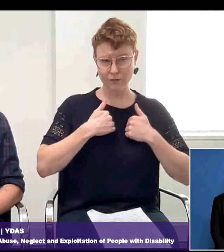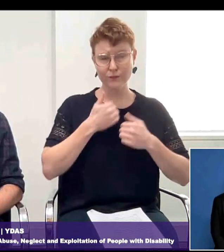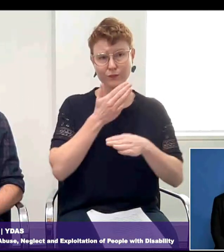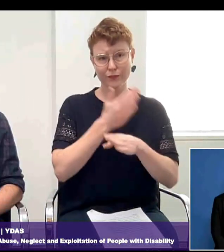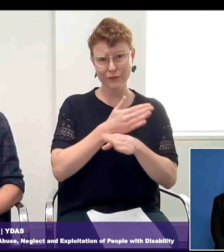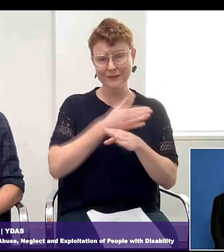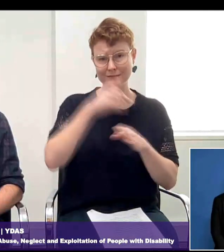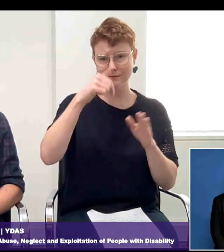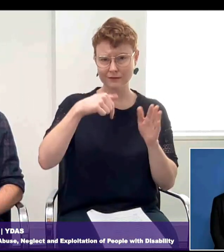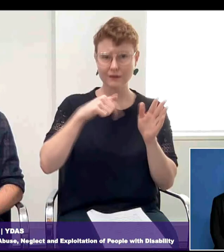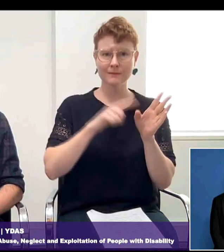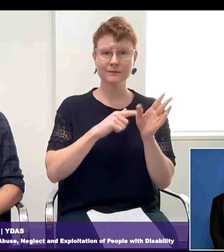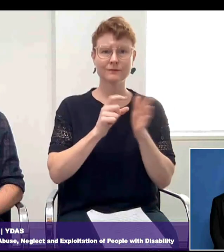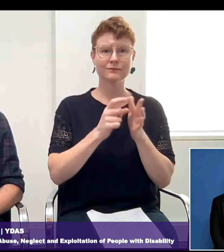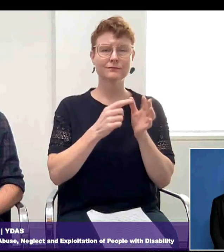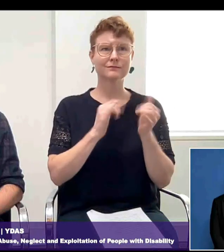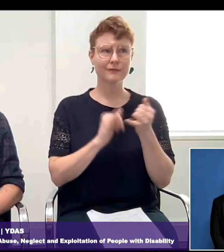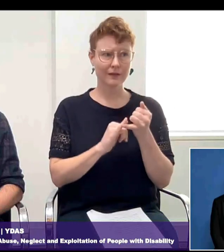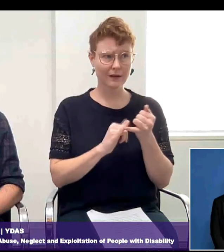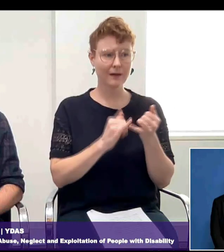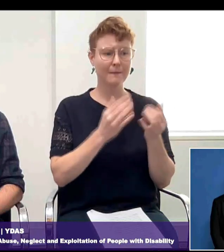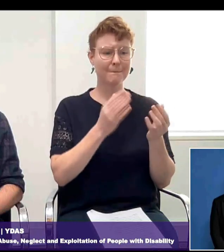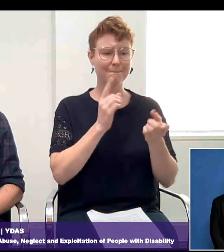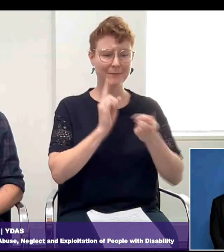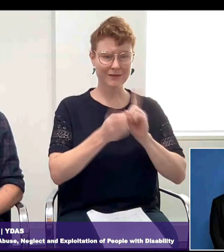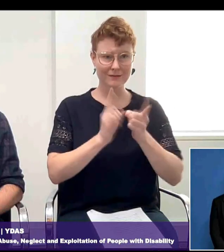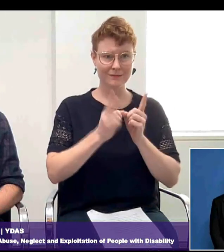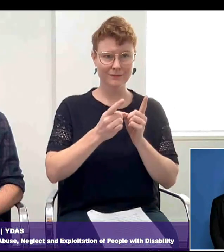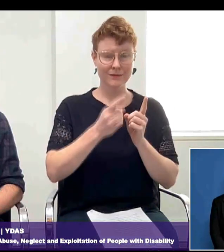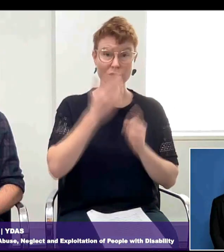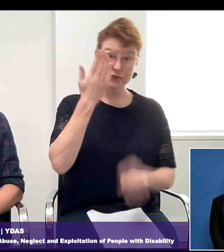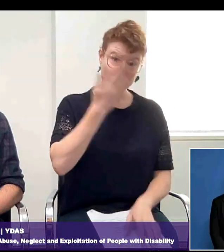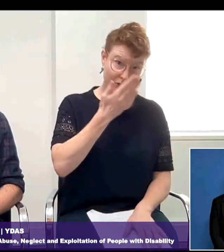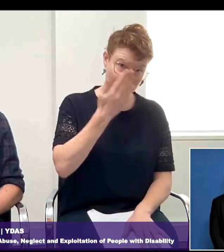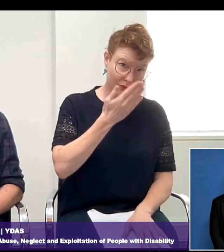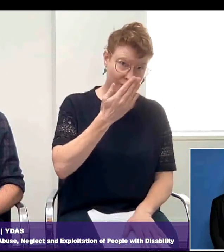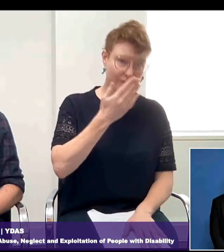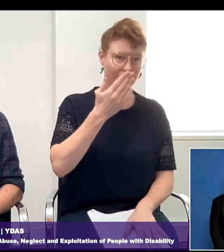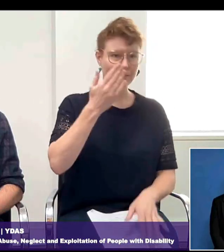We do see this happening quite often through our work at YDAS.